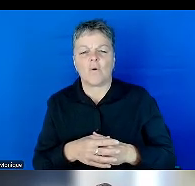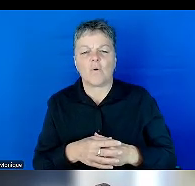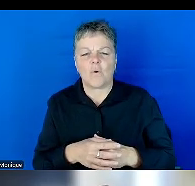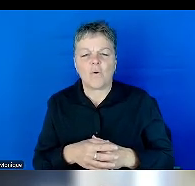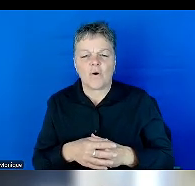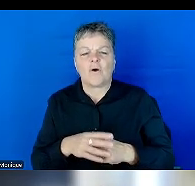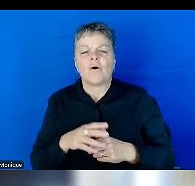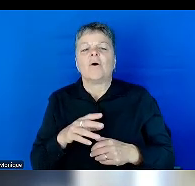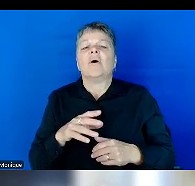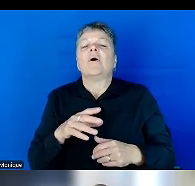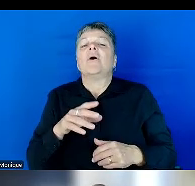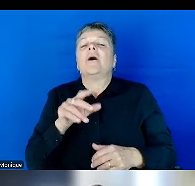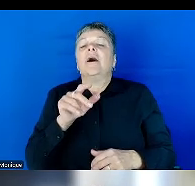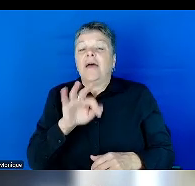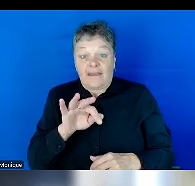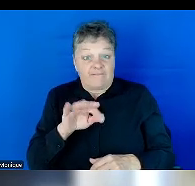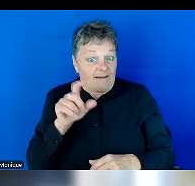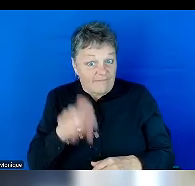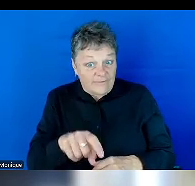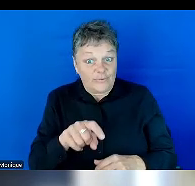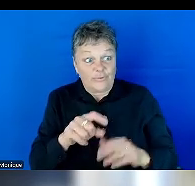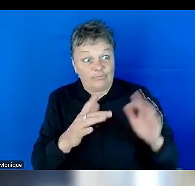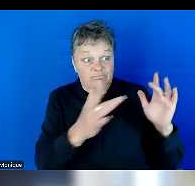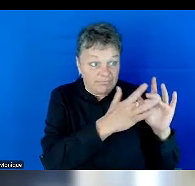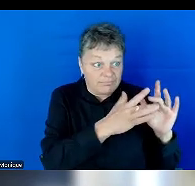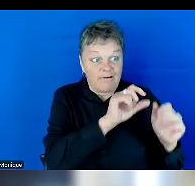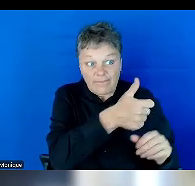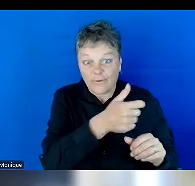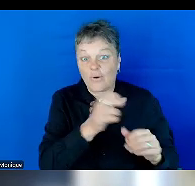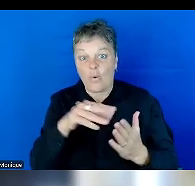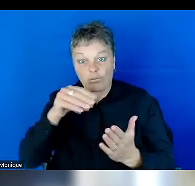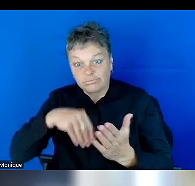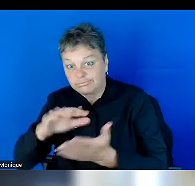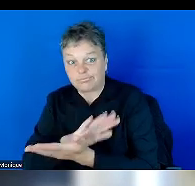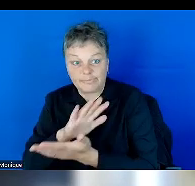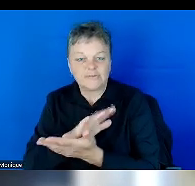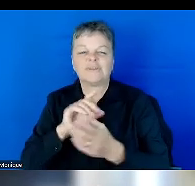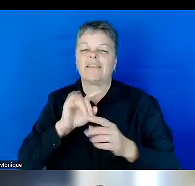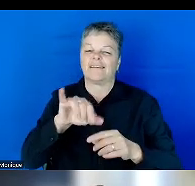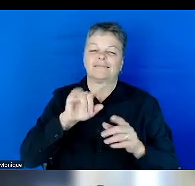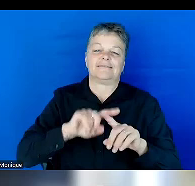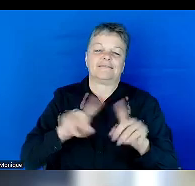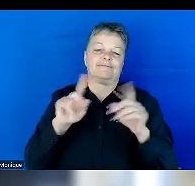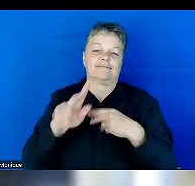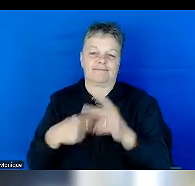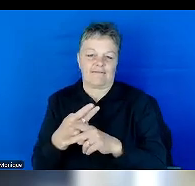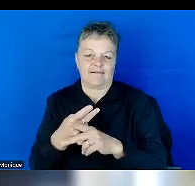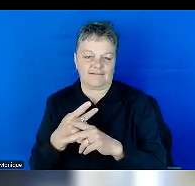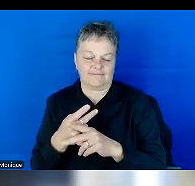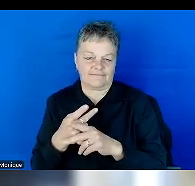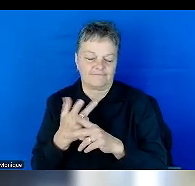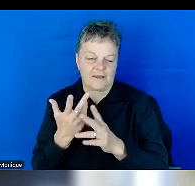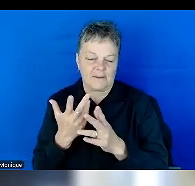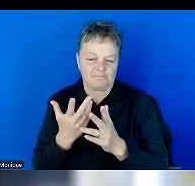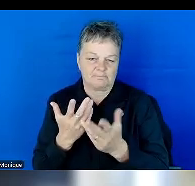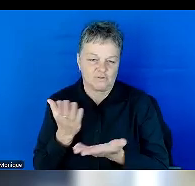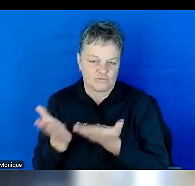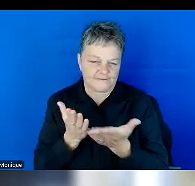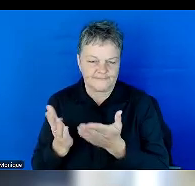to talk about that right now about what that means to have legal representation. uh because there's